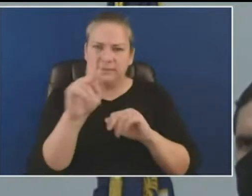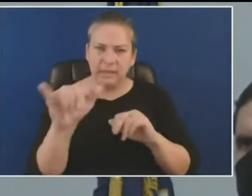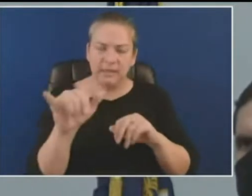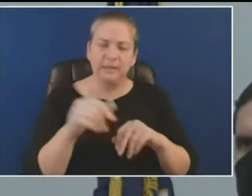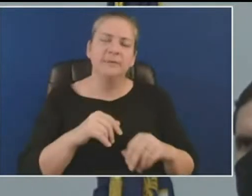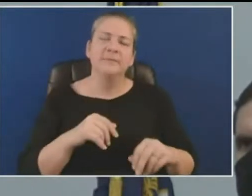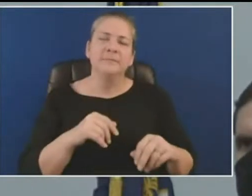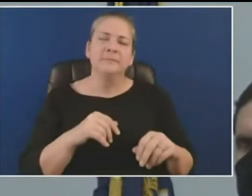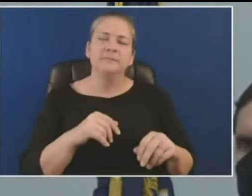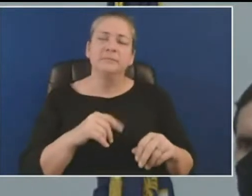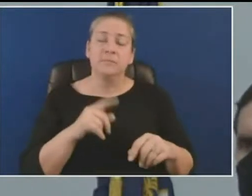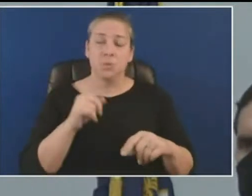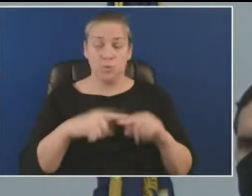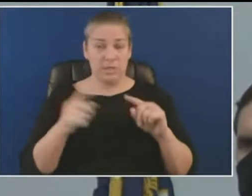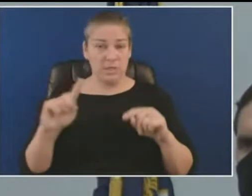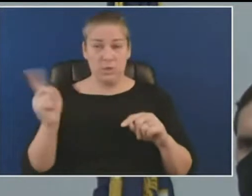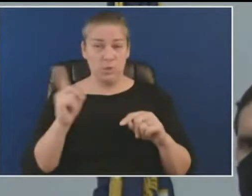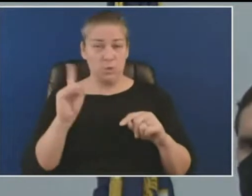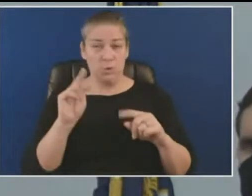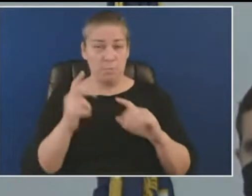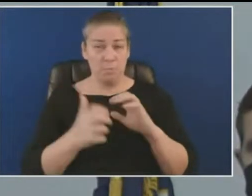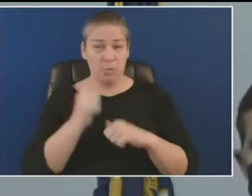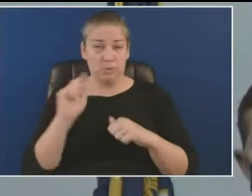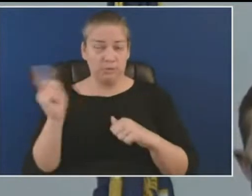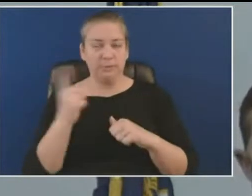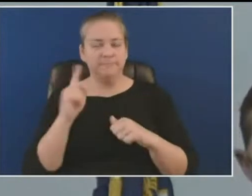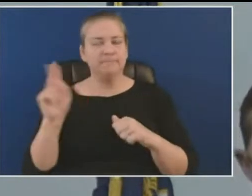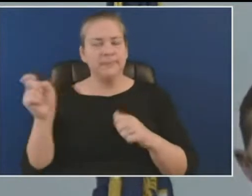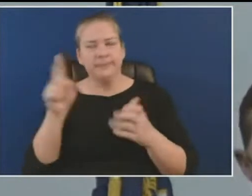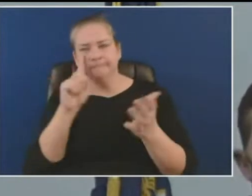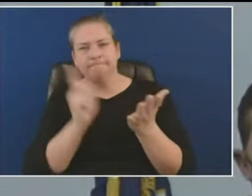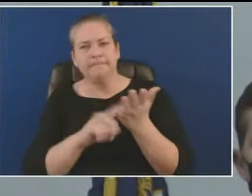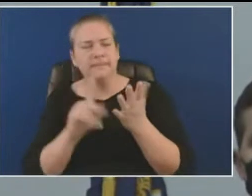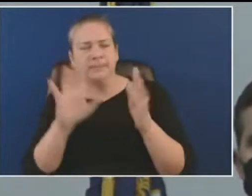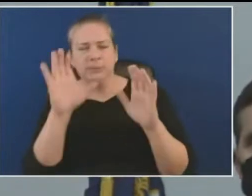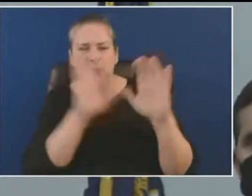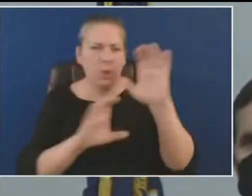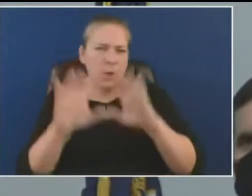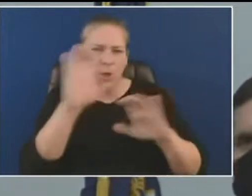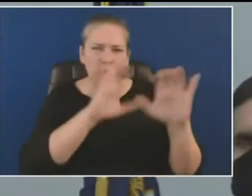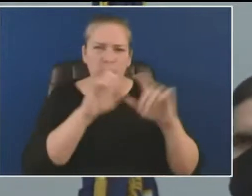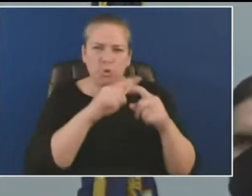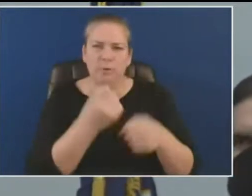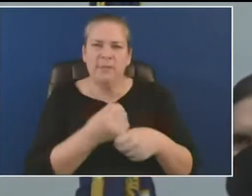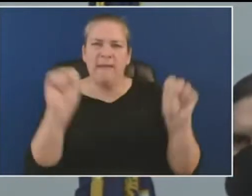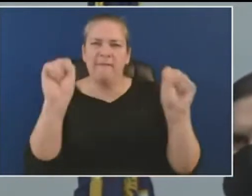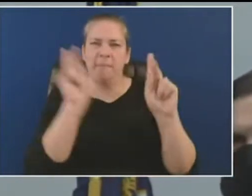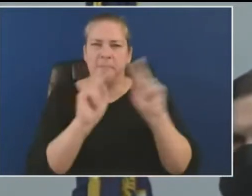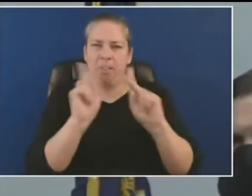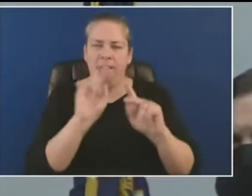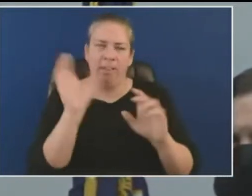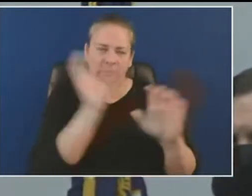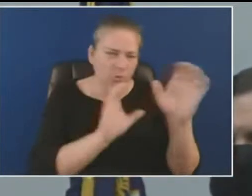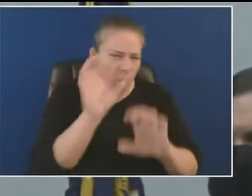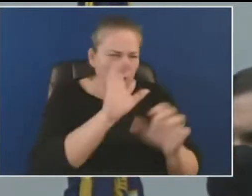We're engaged with search and rescue, search and recovery missions that this is even inclusive of a especially